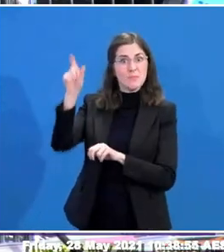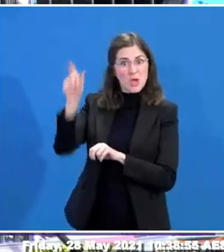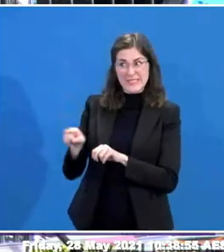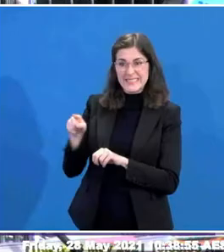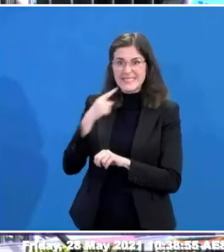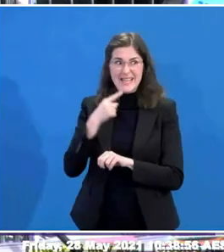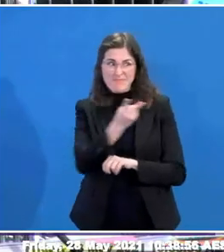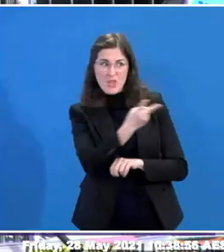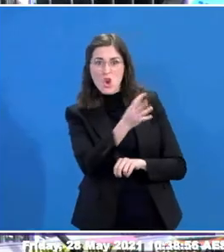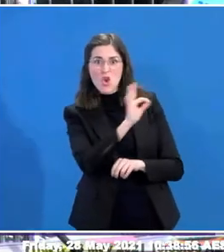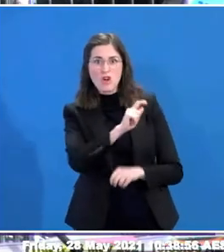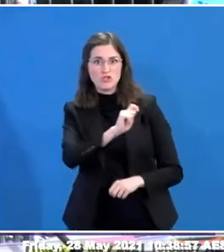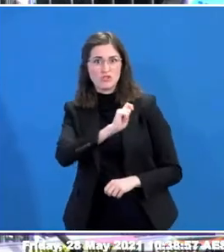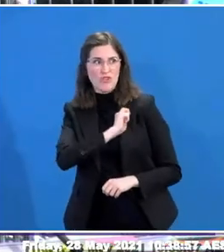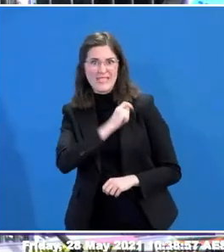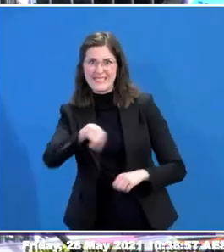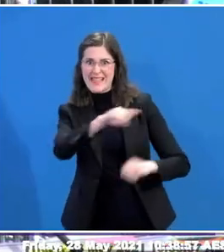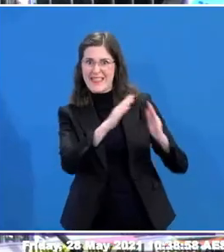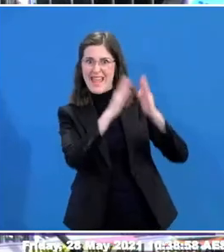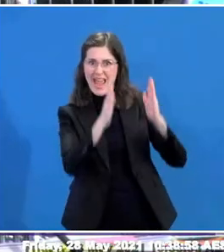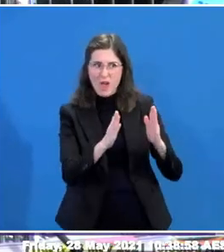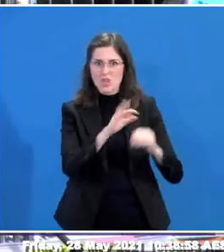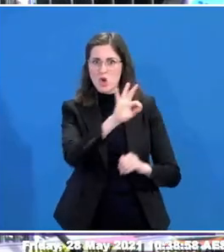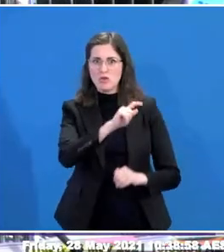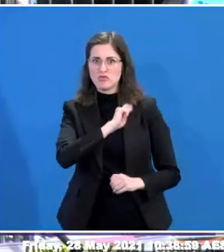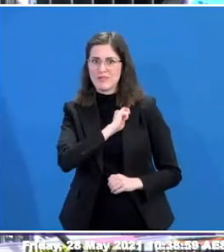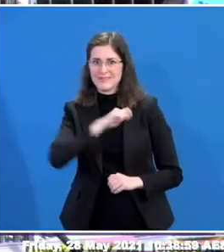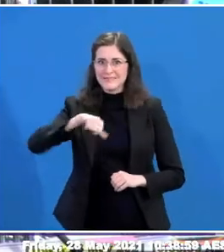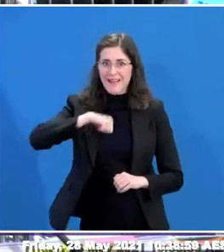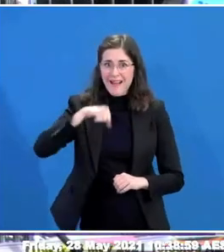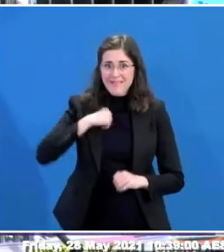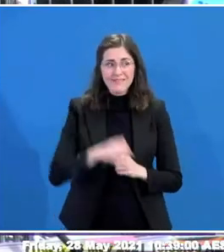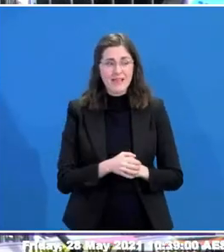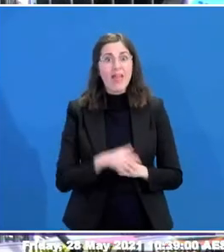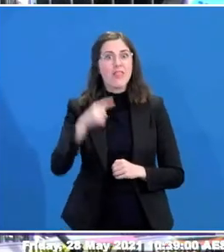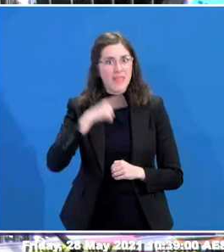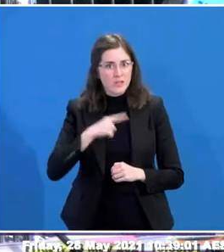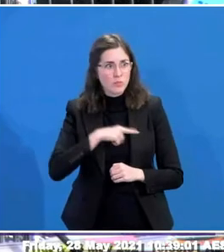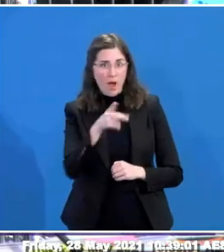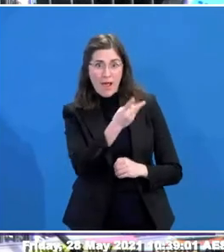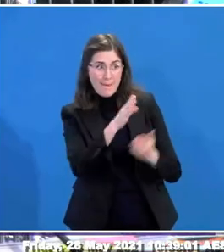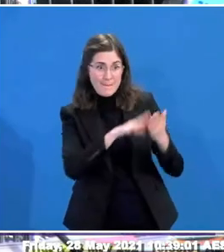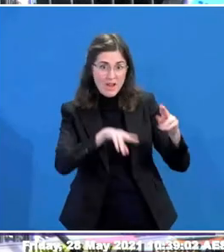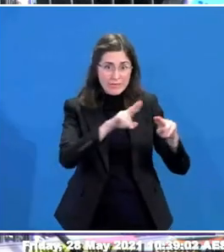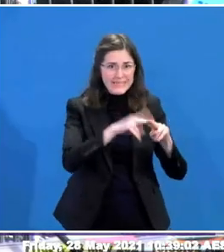This lack of trust manifests into the parents feeling the need to continually 'check-up' on staff and processes.